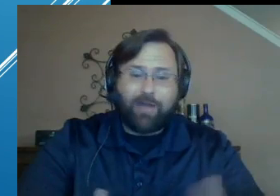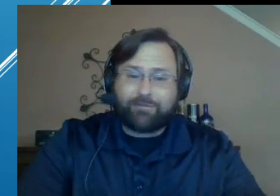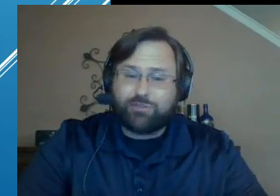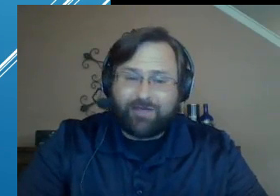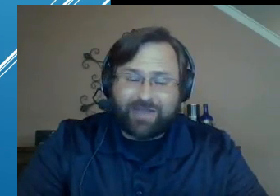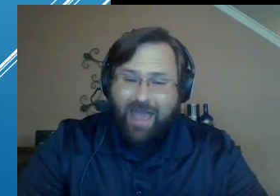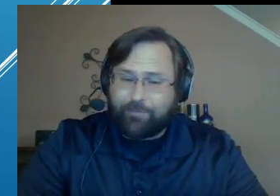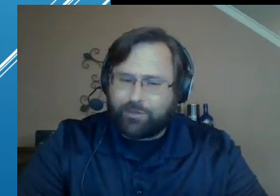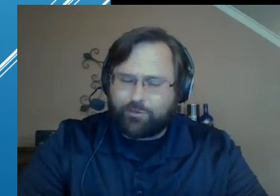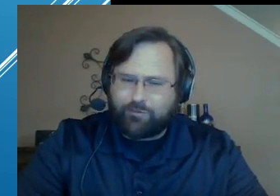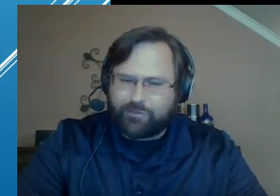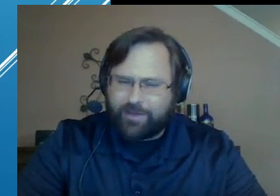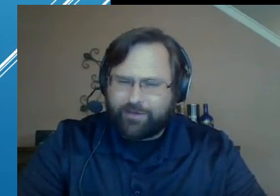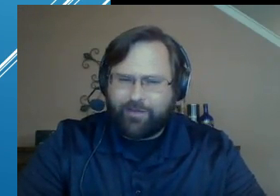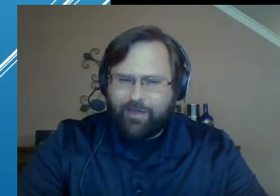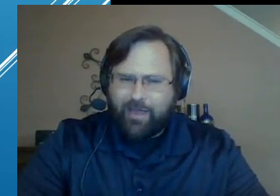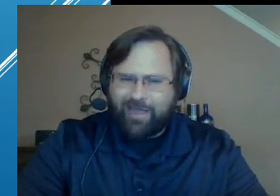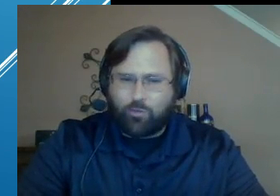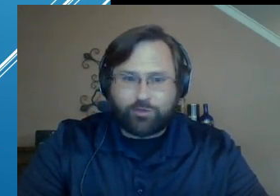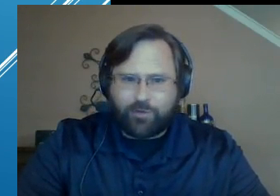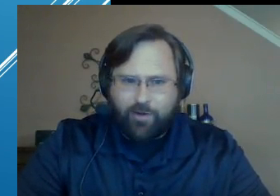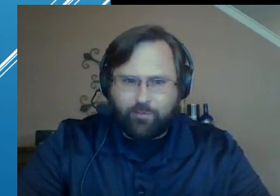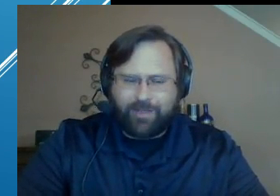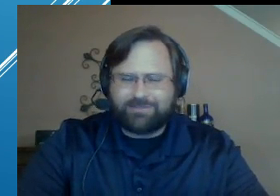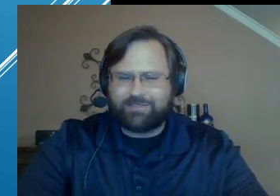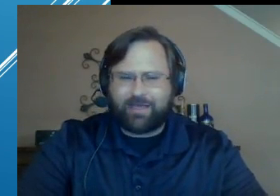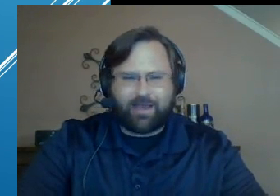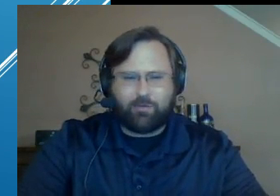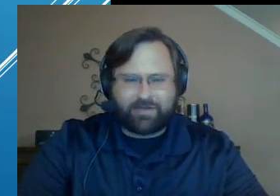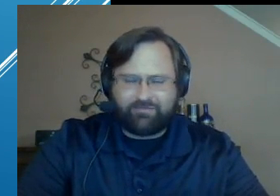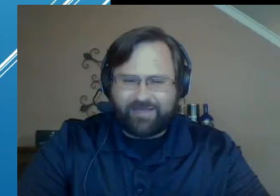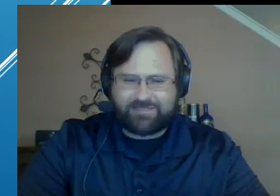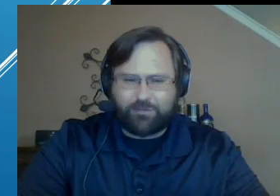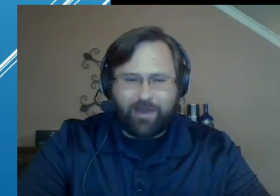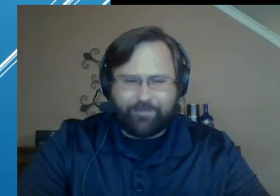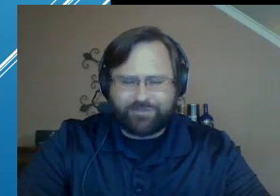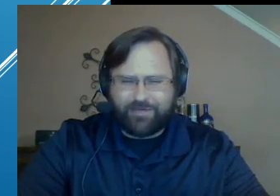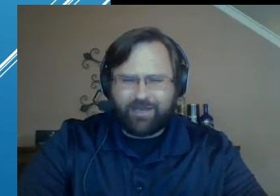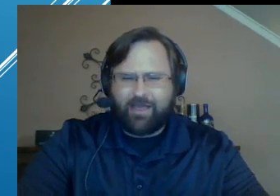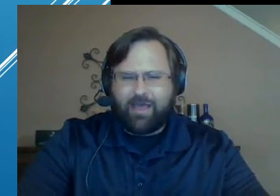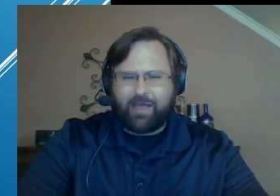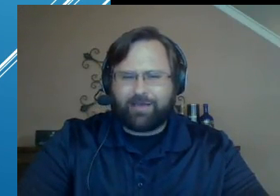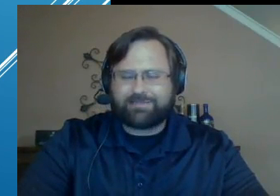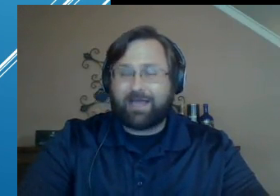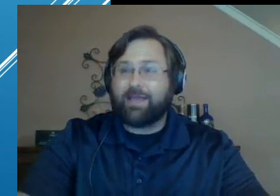perhaps you left an apple in the refrigerator and you're wondering where it went and I want to confess to you what happened to it I might sign